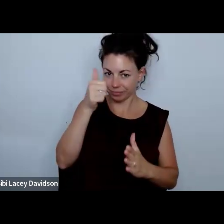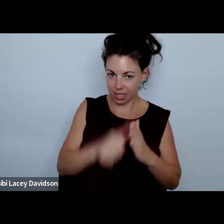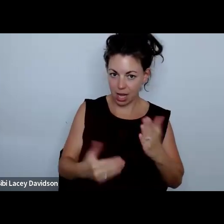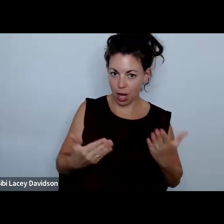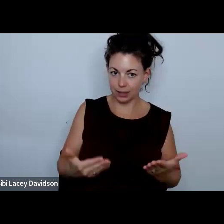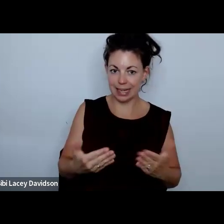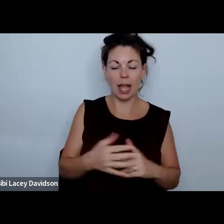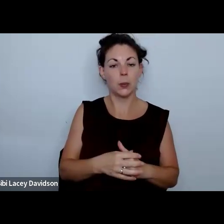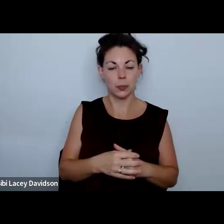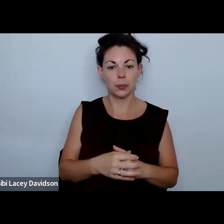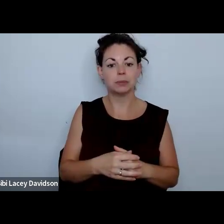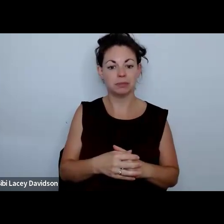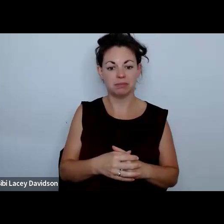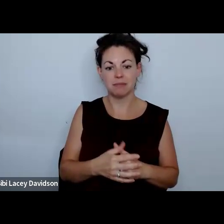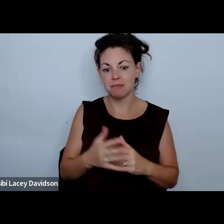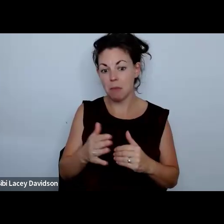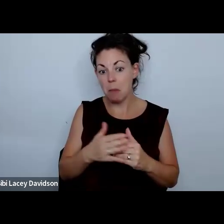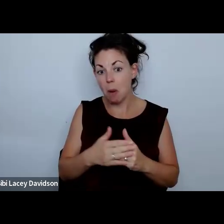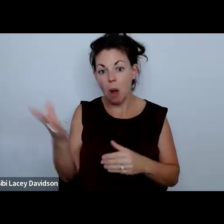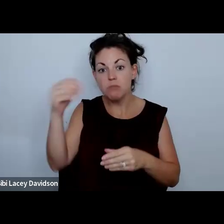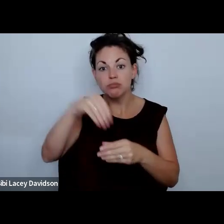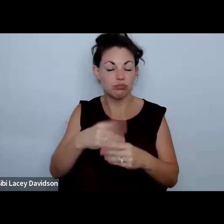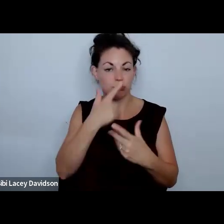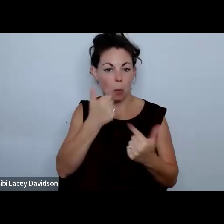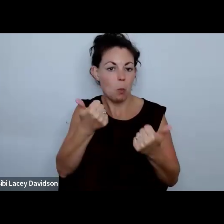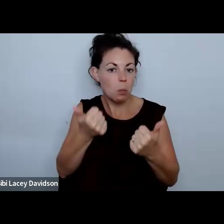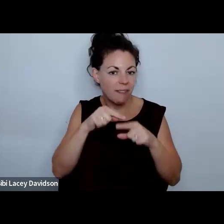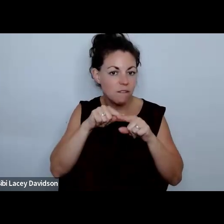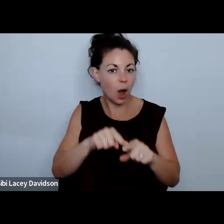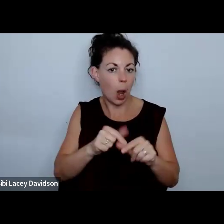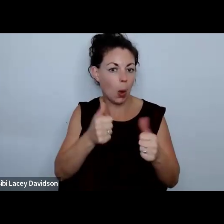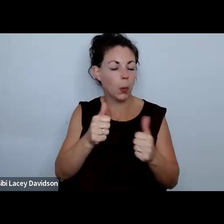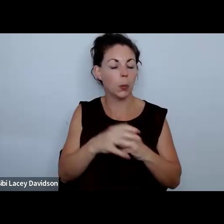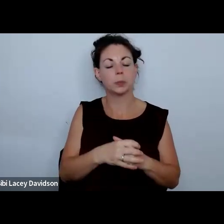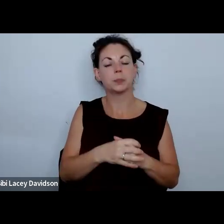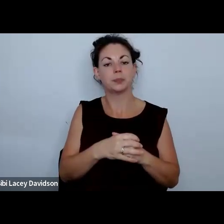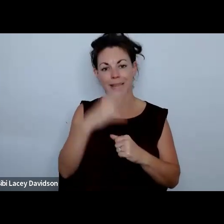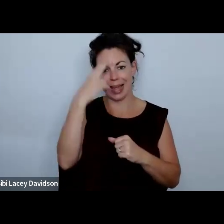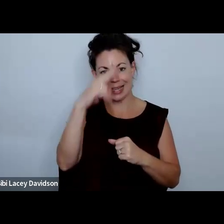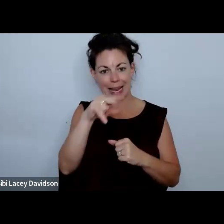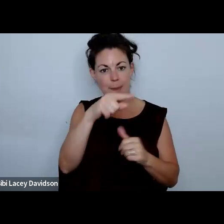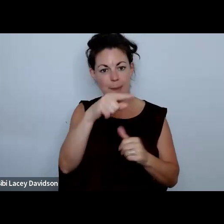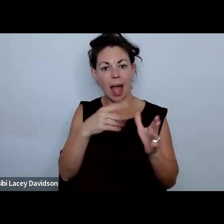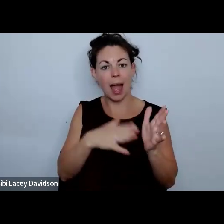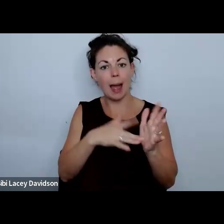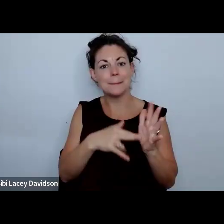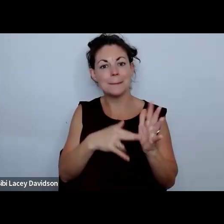today's session which is being organized by the Disabled Leaders Network. So before we get started,